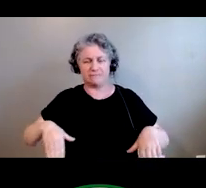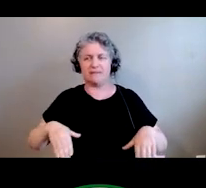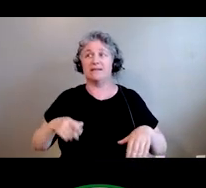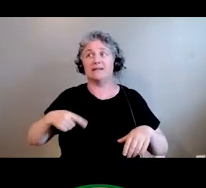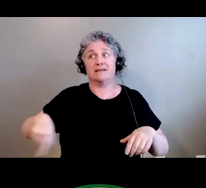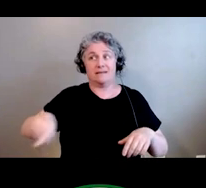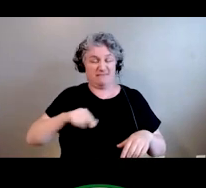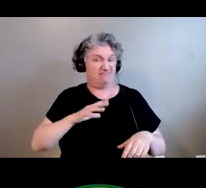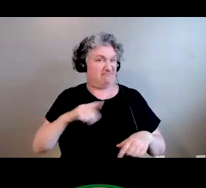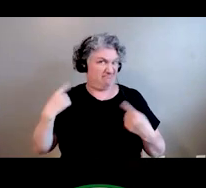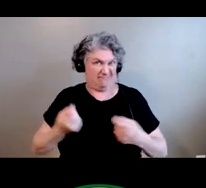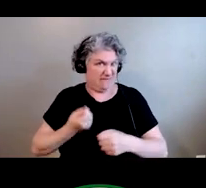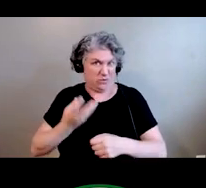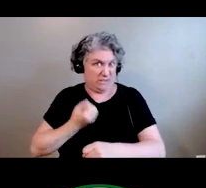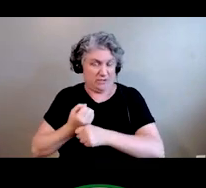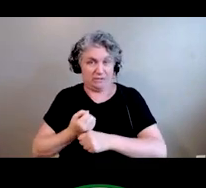the local trail authority to go out with them.